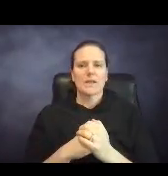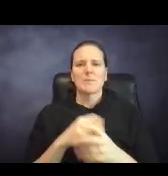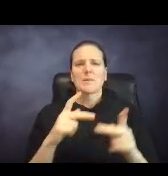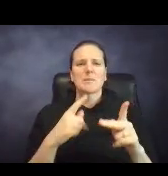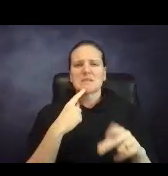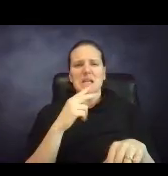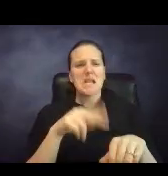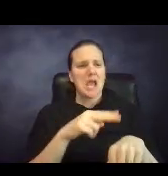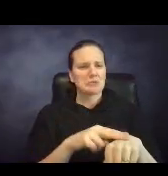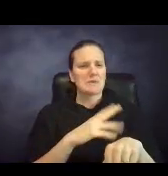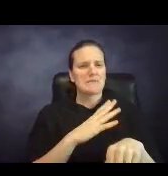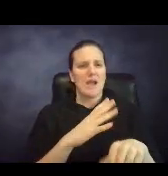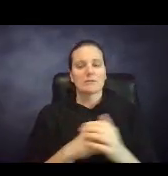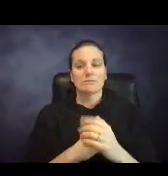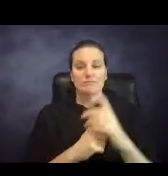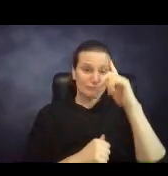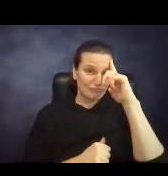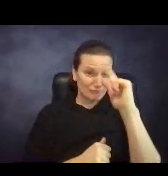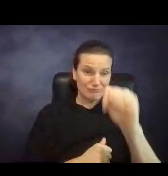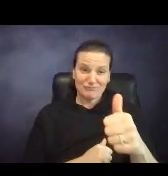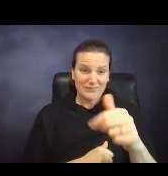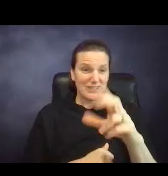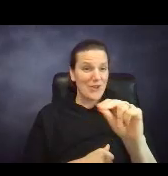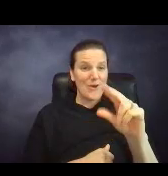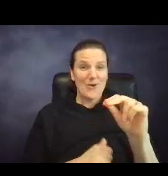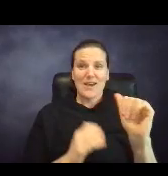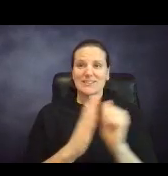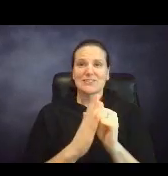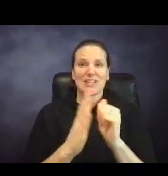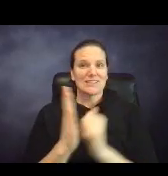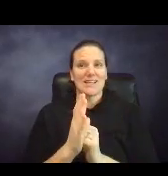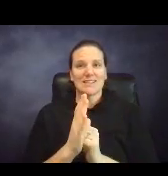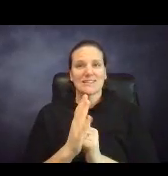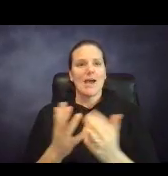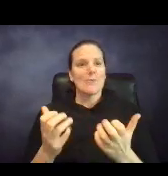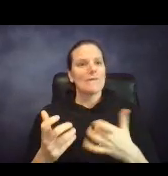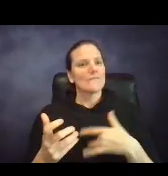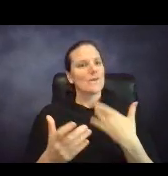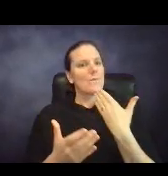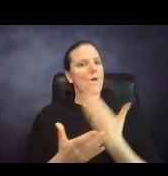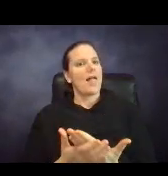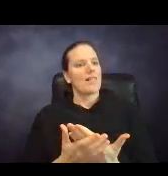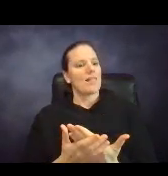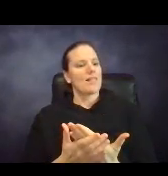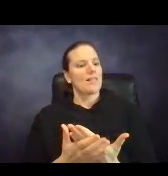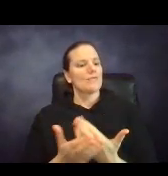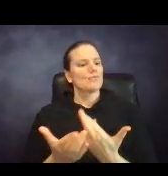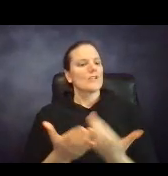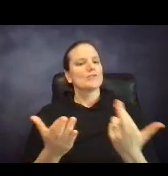And that's fine. You do whatever you want. I have no agenda, I just want you to feel well, and I want you to get the resources that you need if you want them.